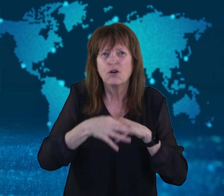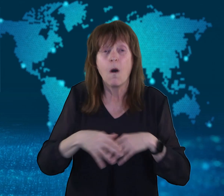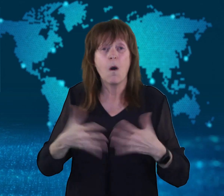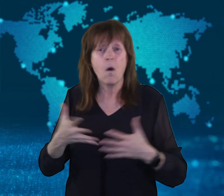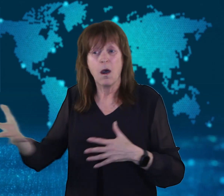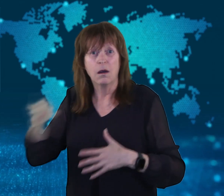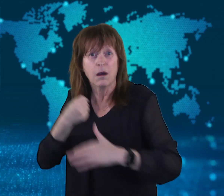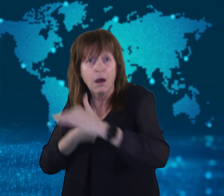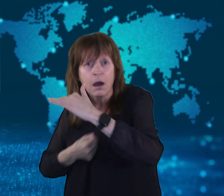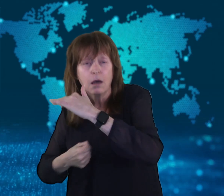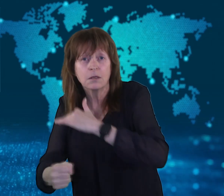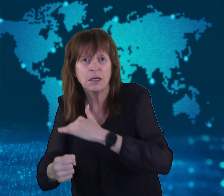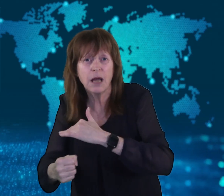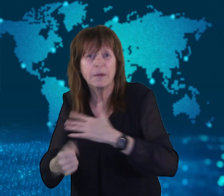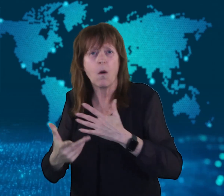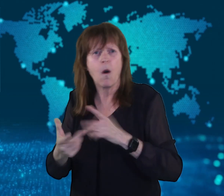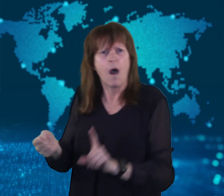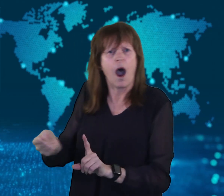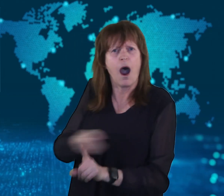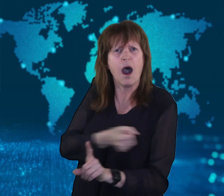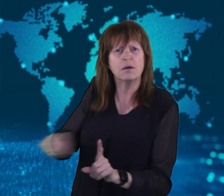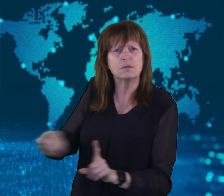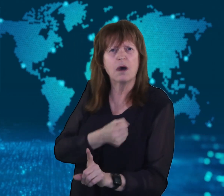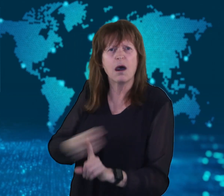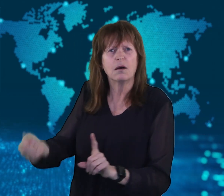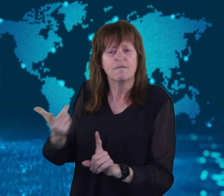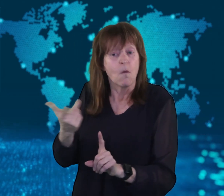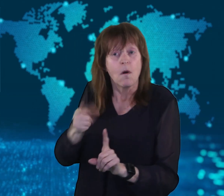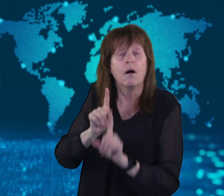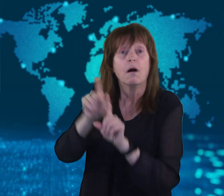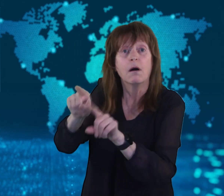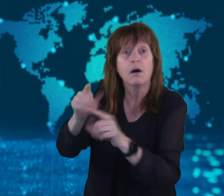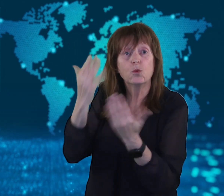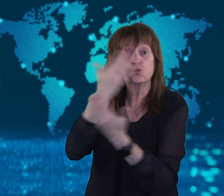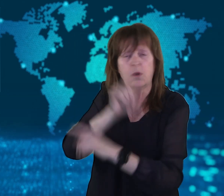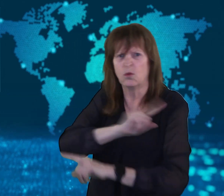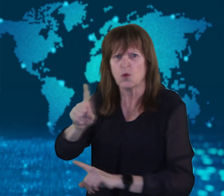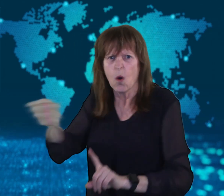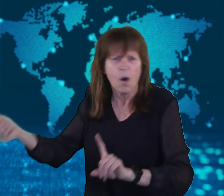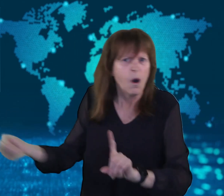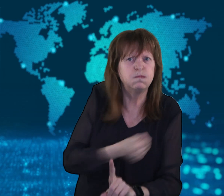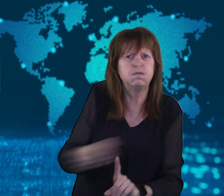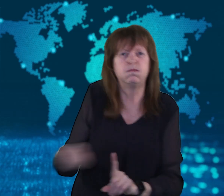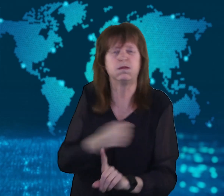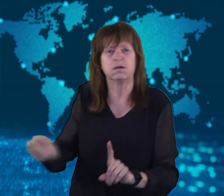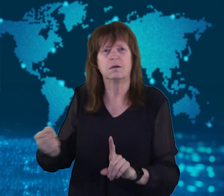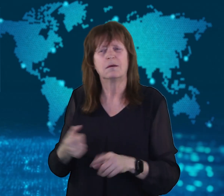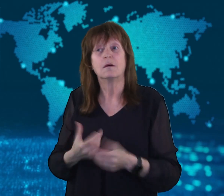early marriage or kidnapped and assaulted for attending school.